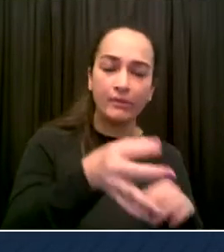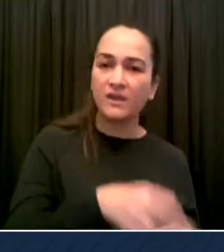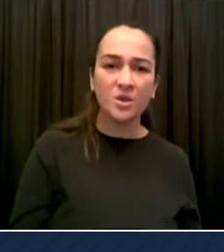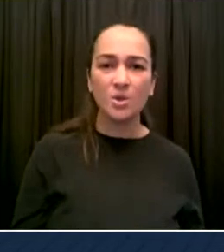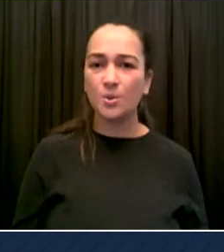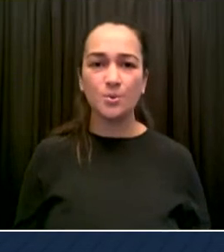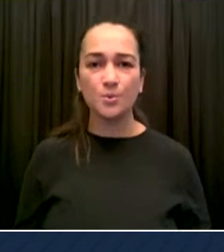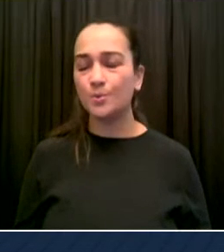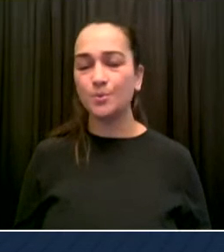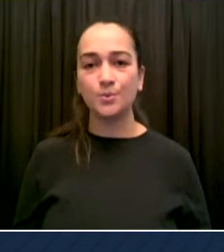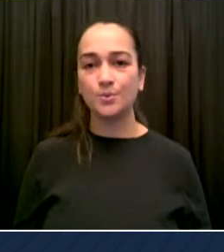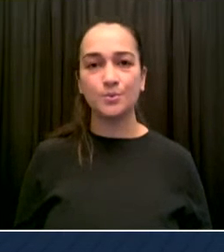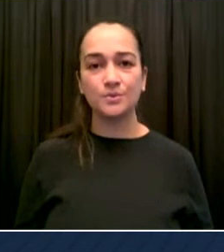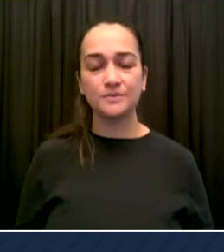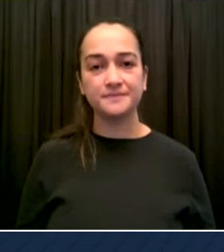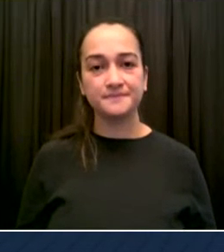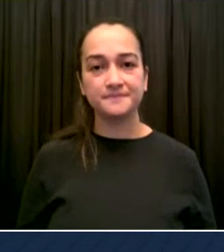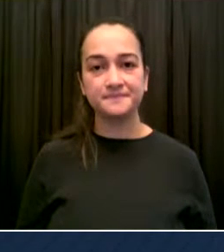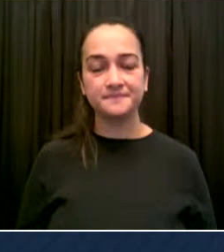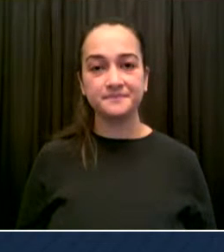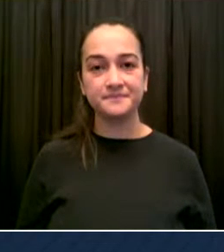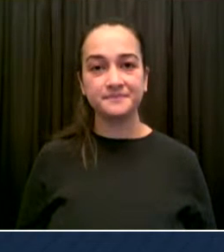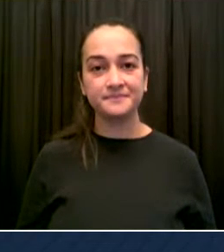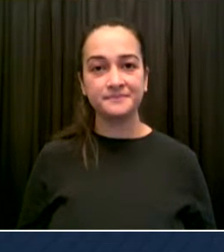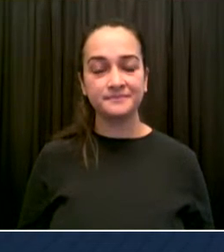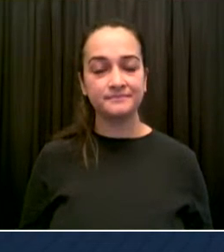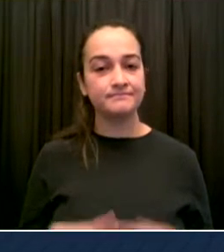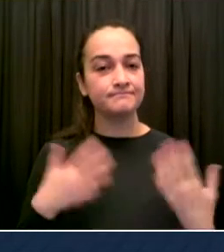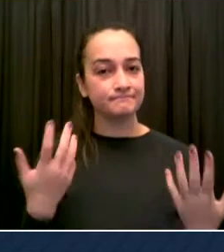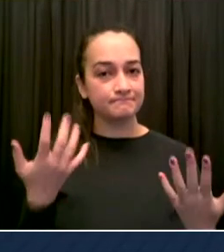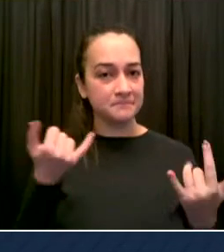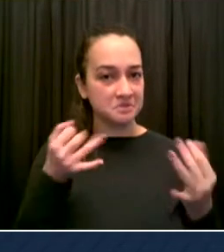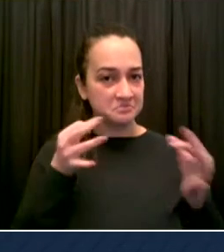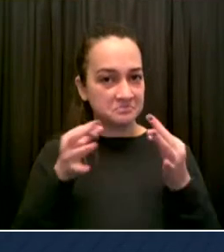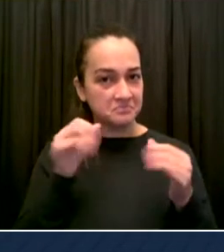AND THEY SPEAK WITH ONE VOICE,